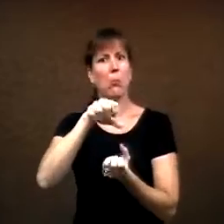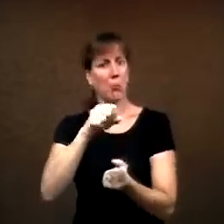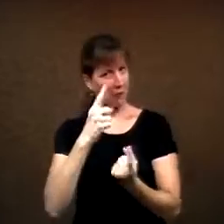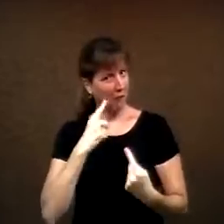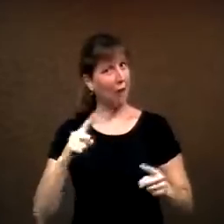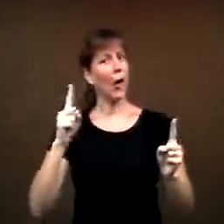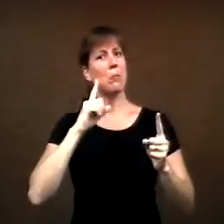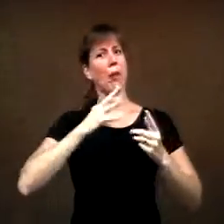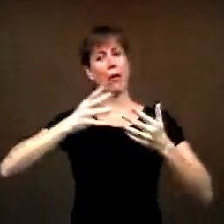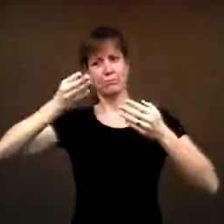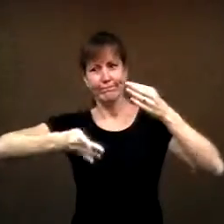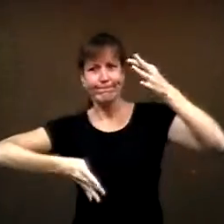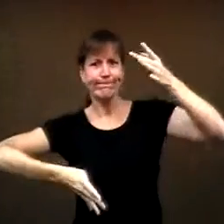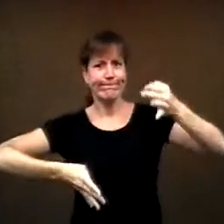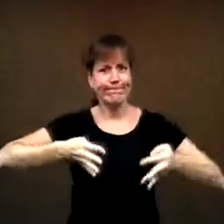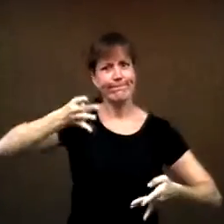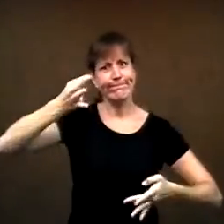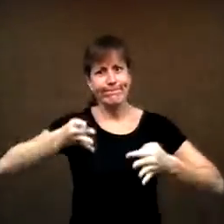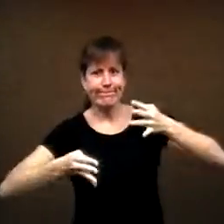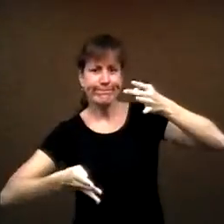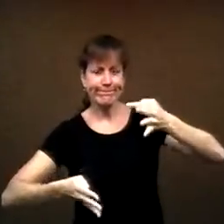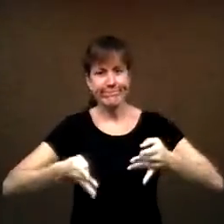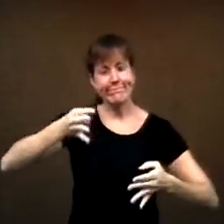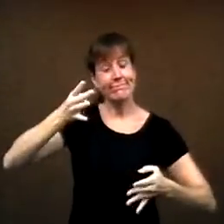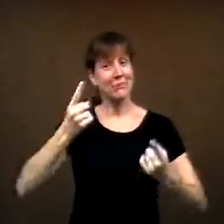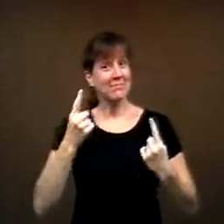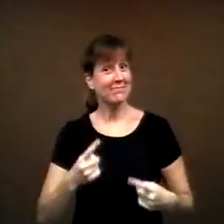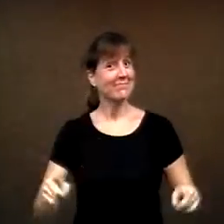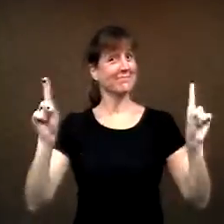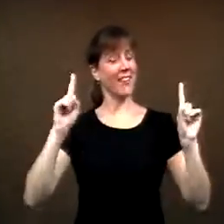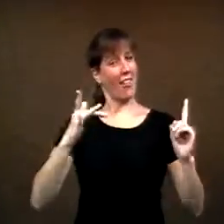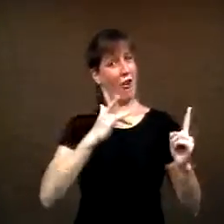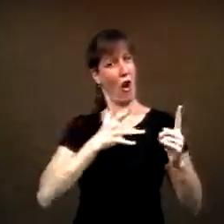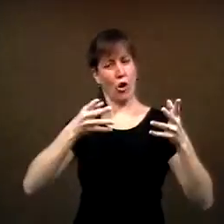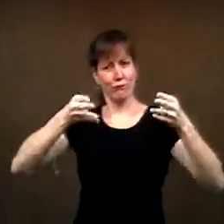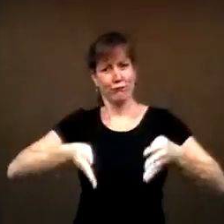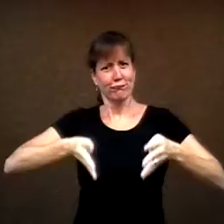In fact, this is so effective, that your heart pumps about two thousand gallons of blood in this way